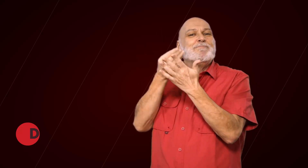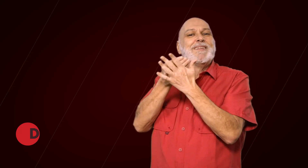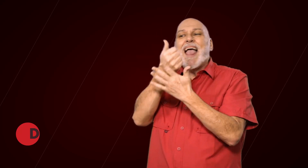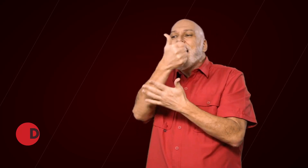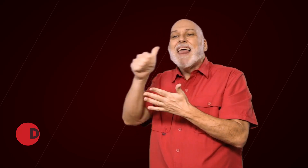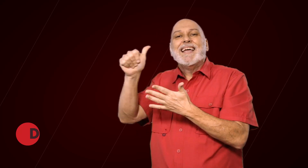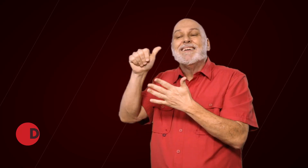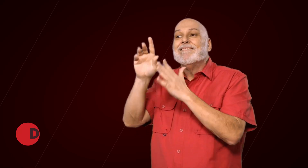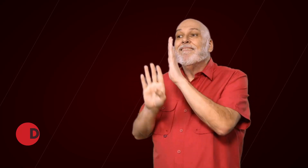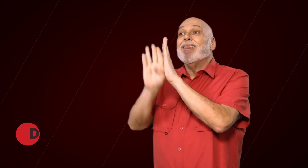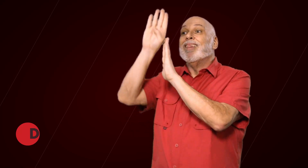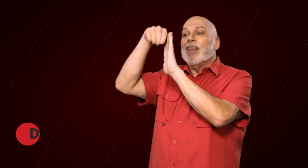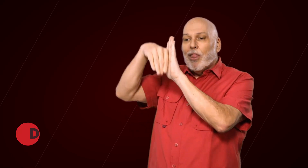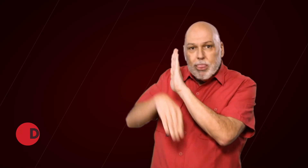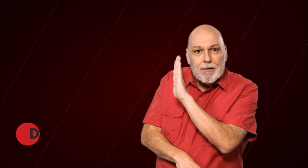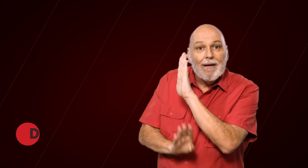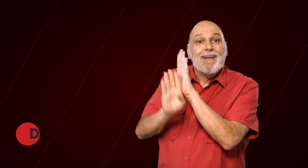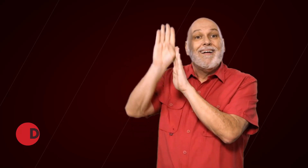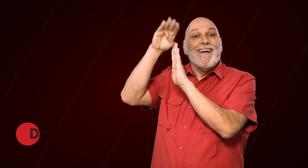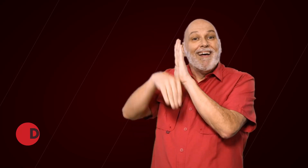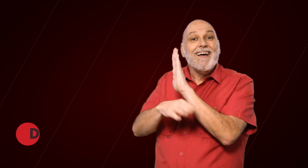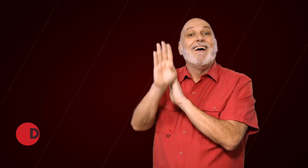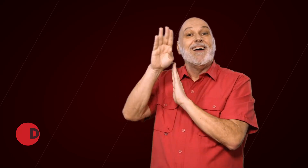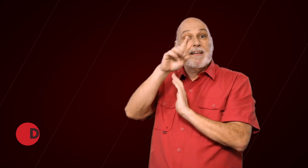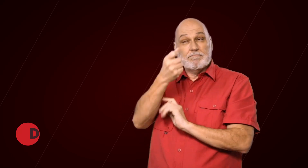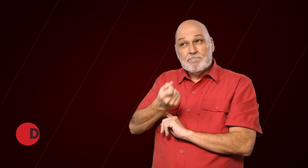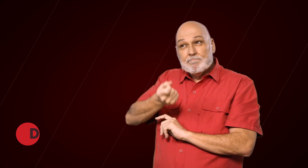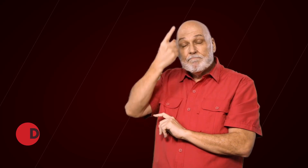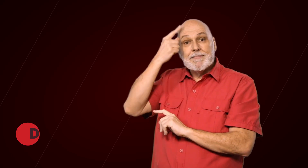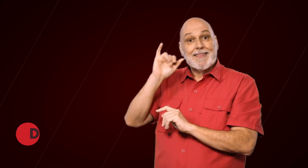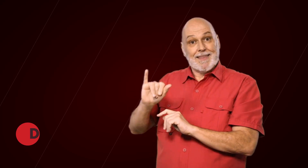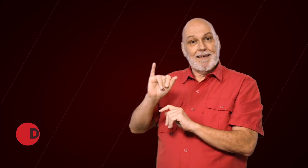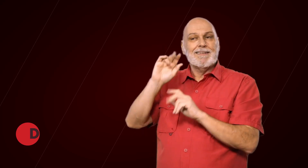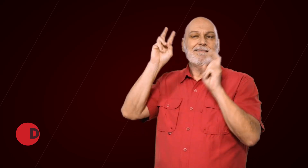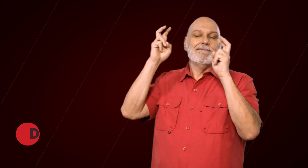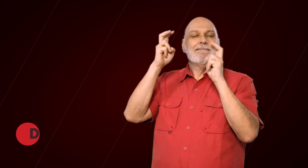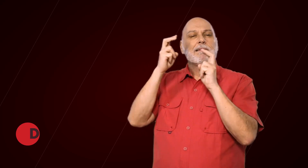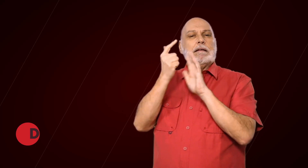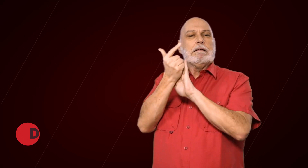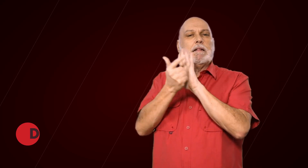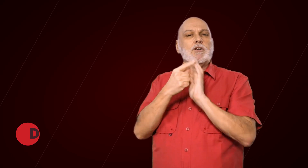Like investing in a business,